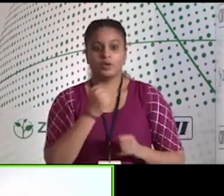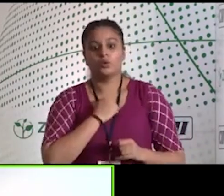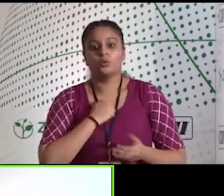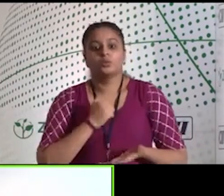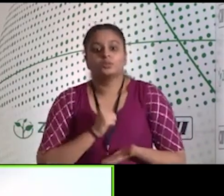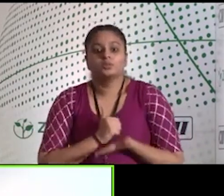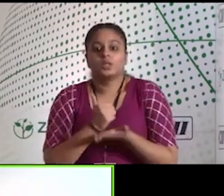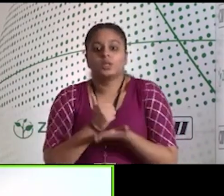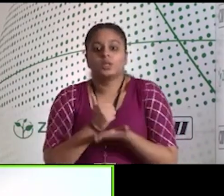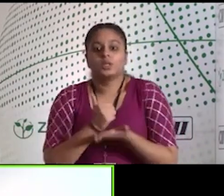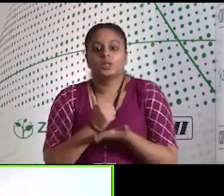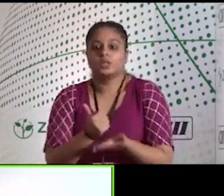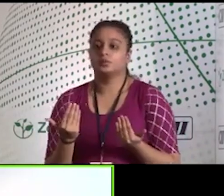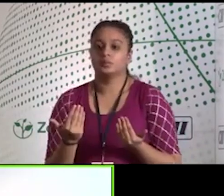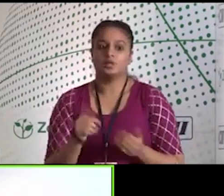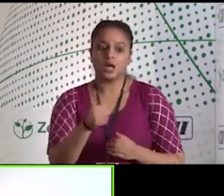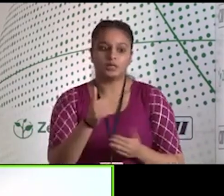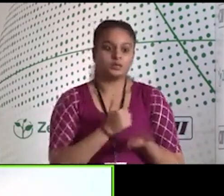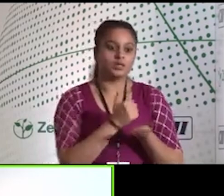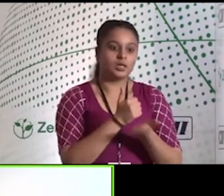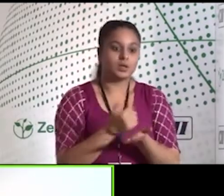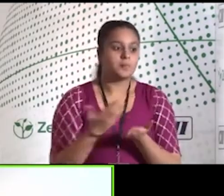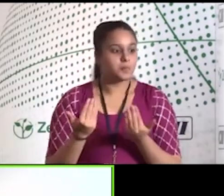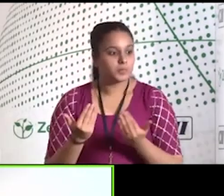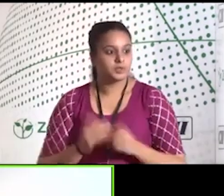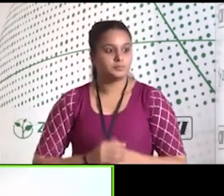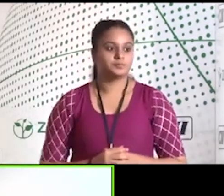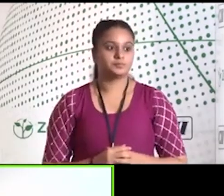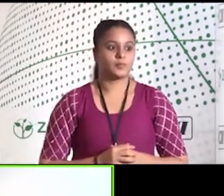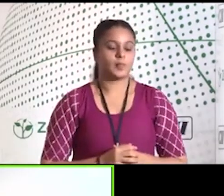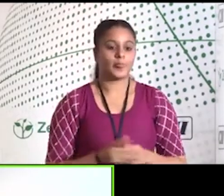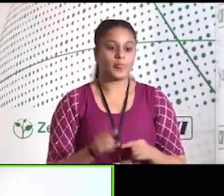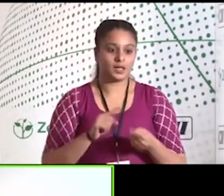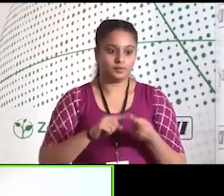so that economical stability we have built through saheli program.